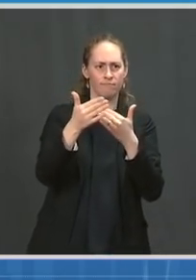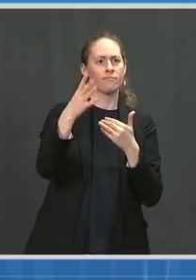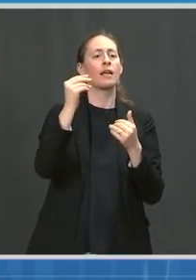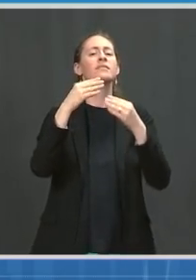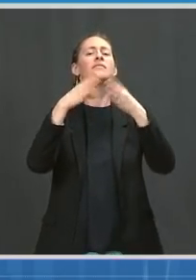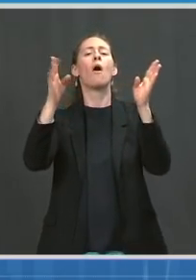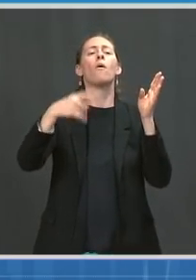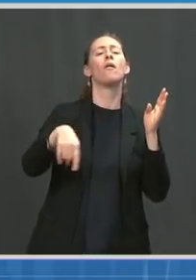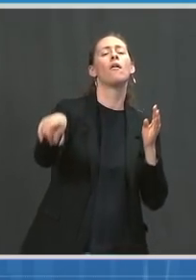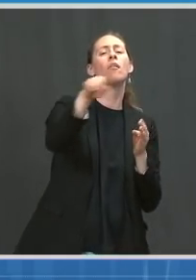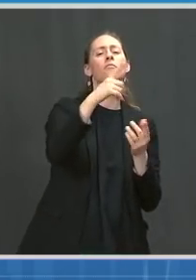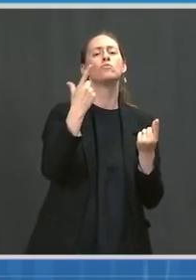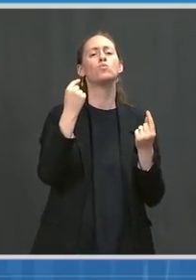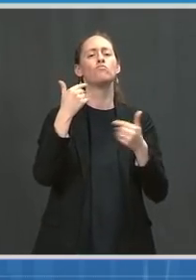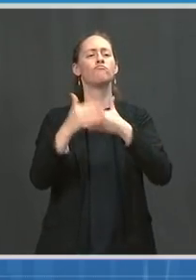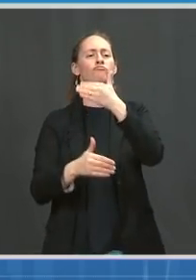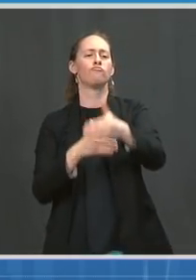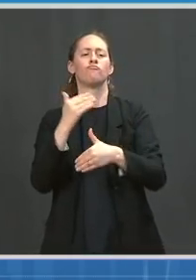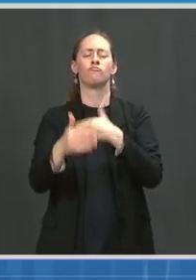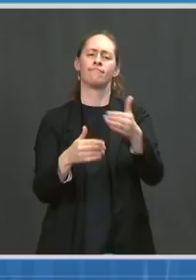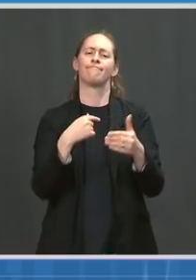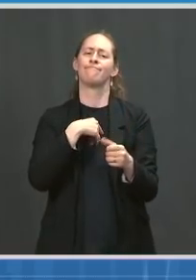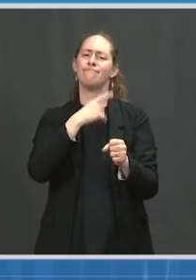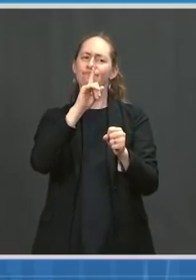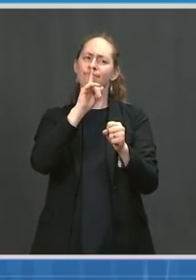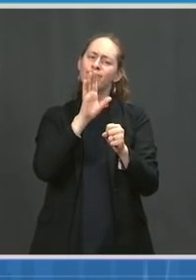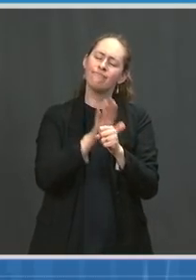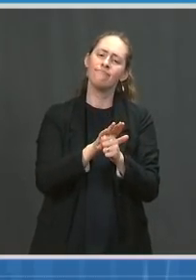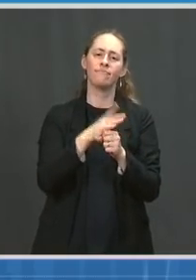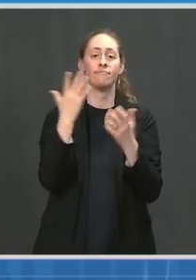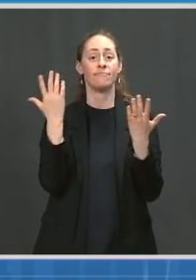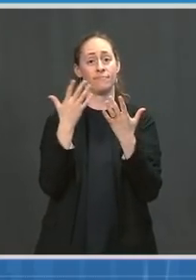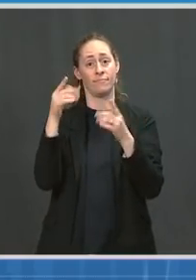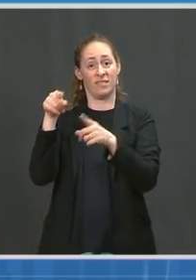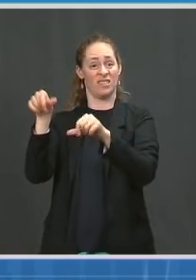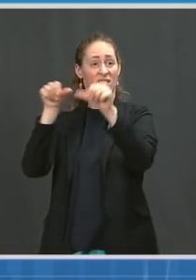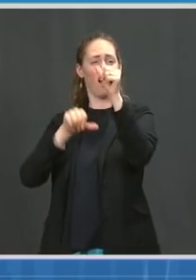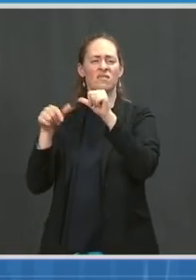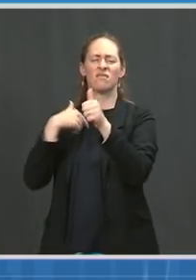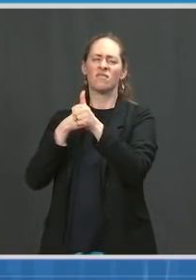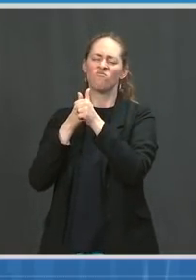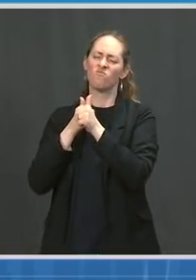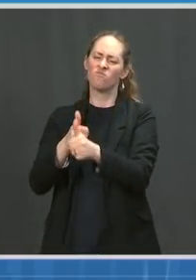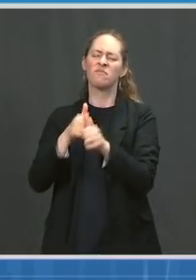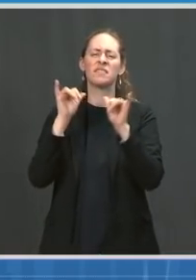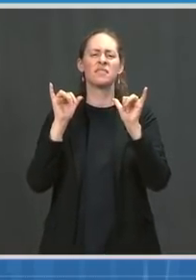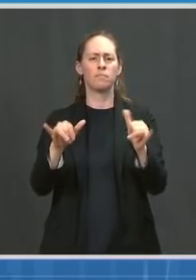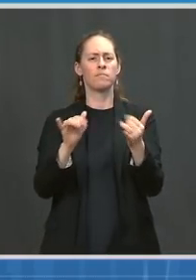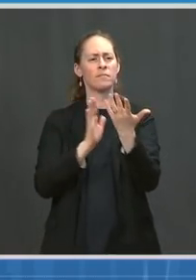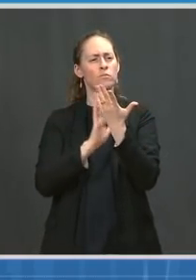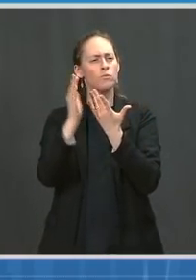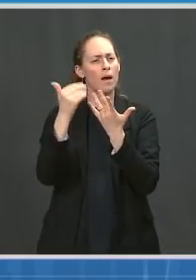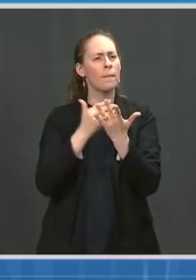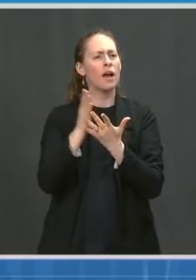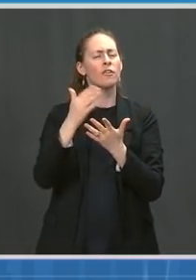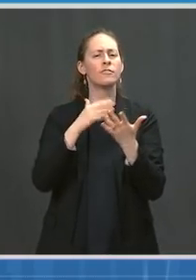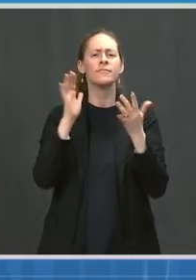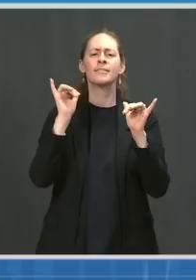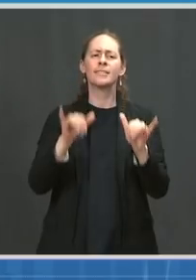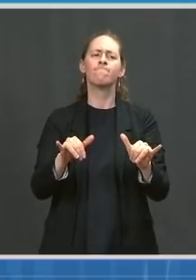We are committed to following the science and ensuring complete transparency as we pursue this investigation. As our promise,